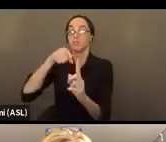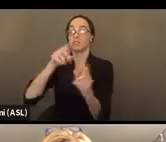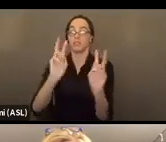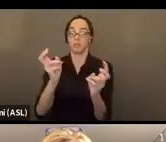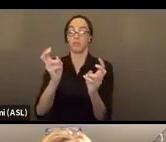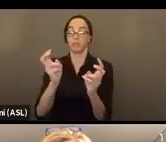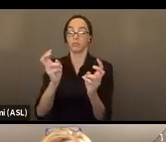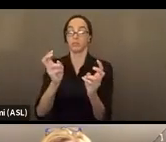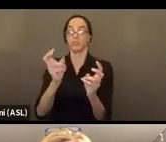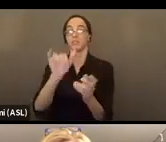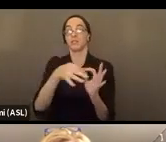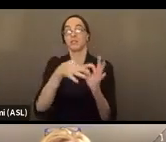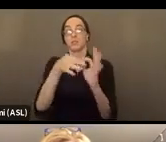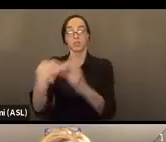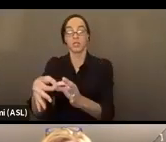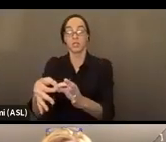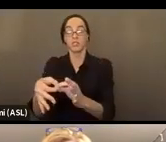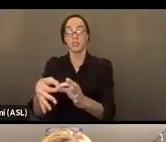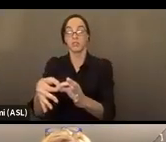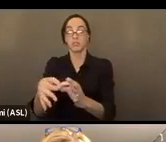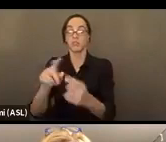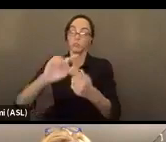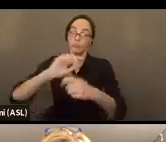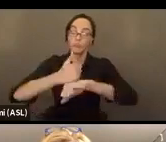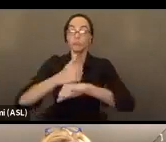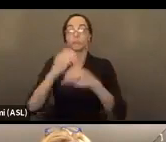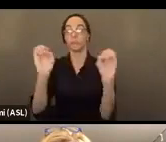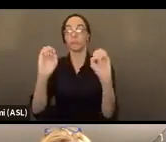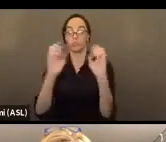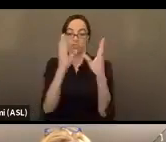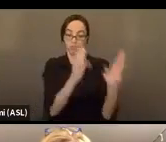having an emergency plan if you have any sort of limitations but